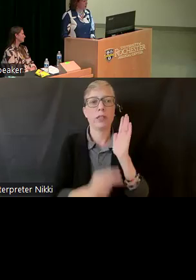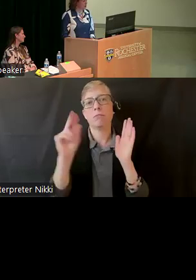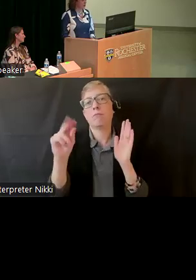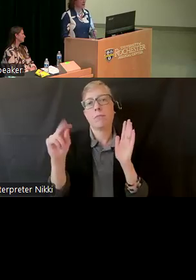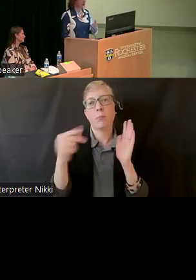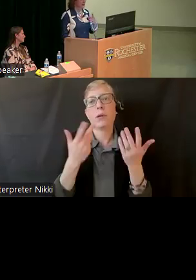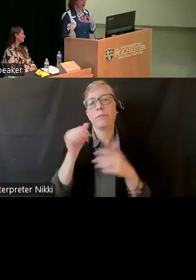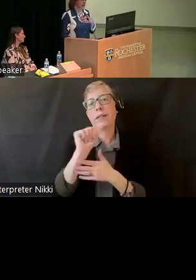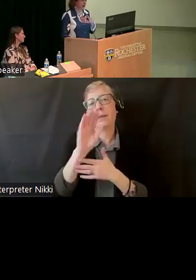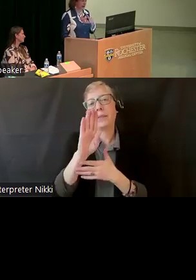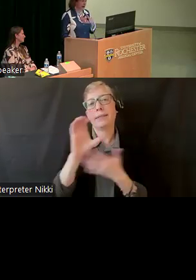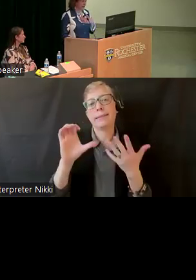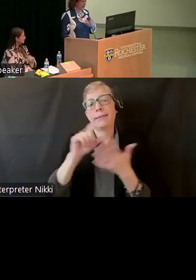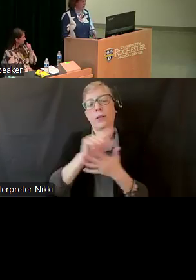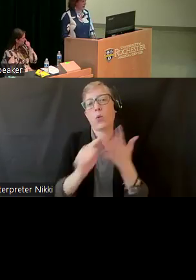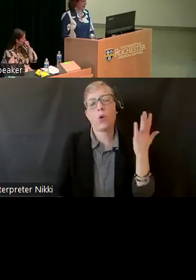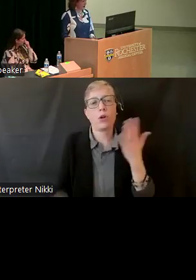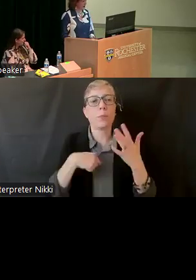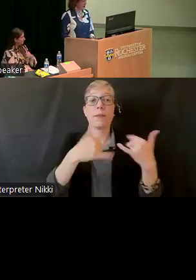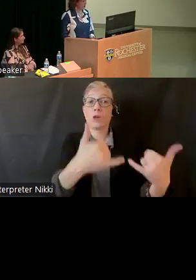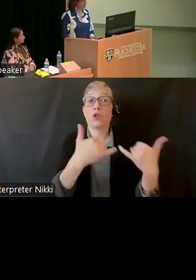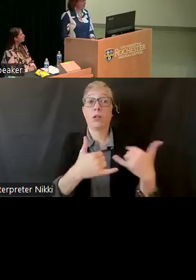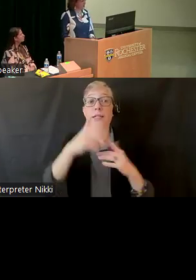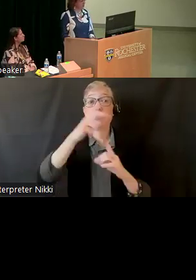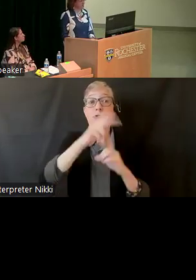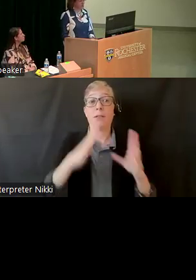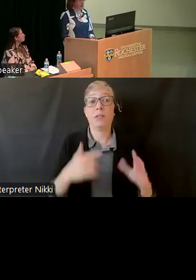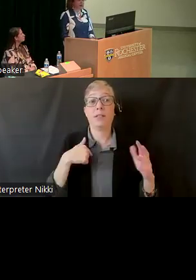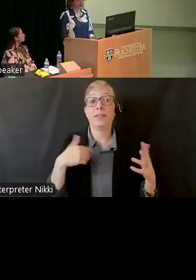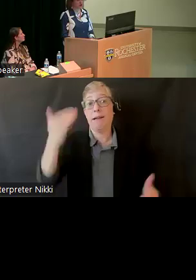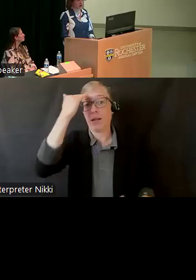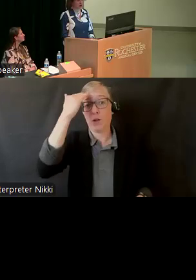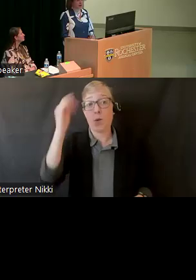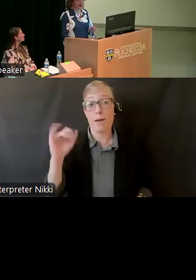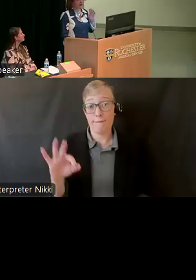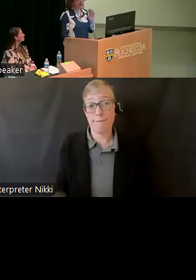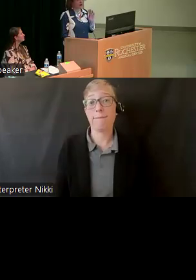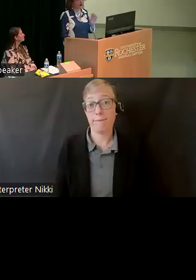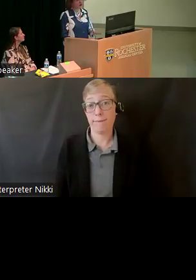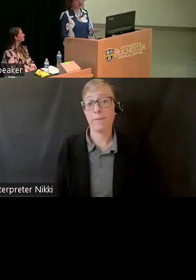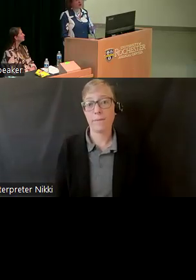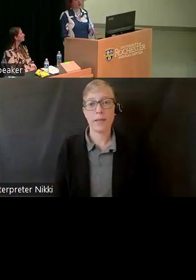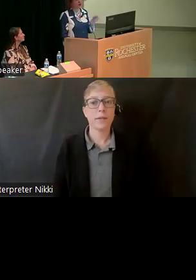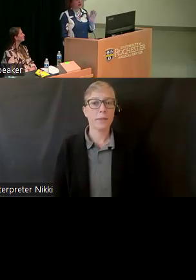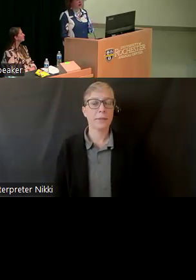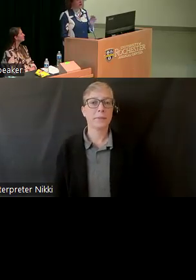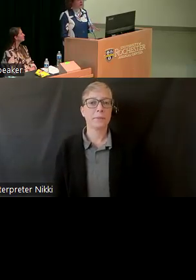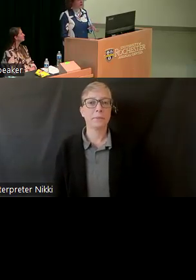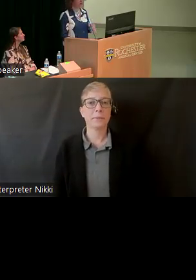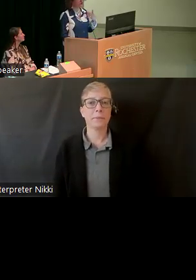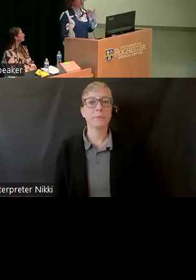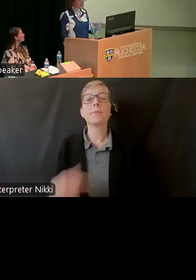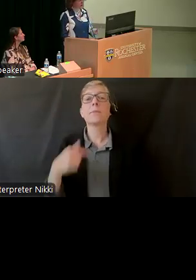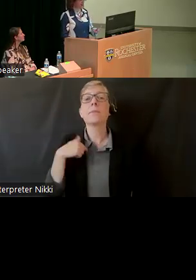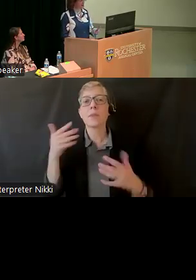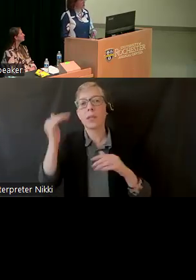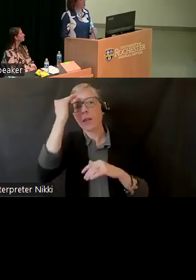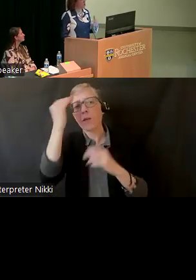wellu champions again that I have um knowledge of and I also know of a lot of people that champion